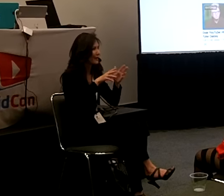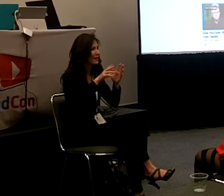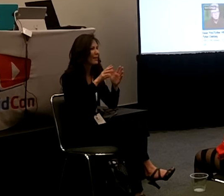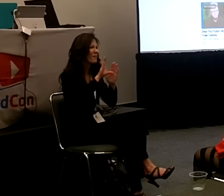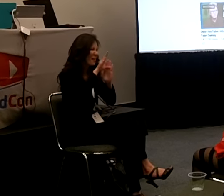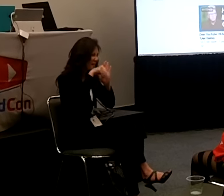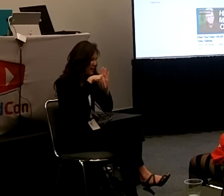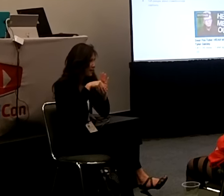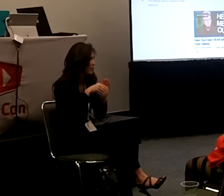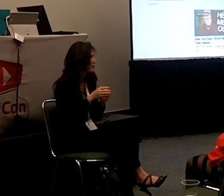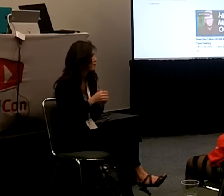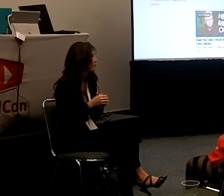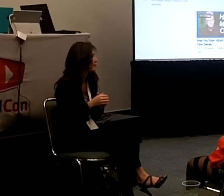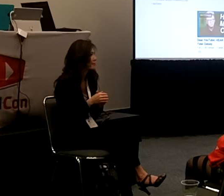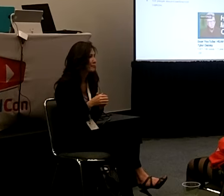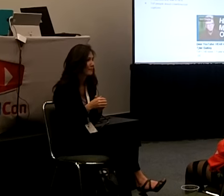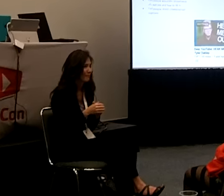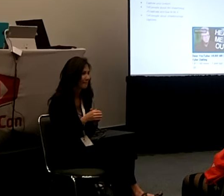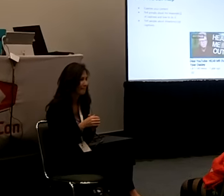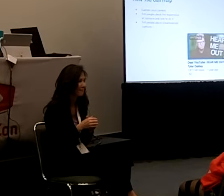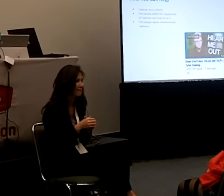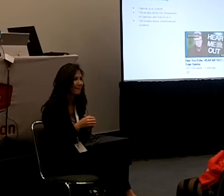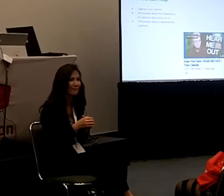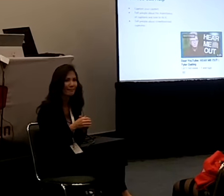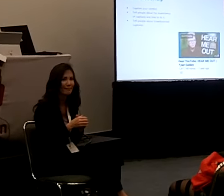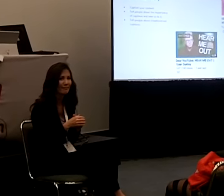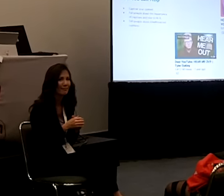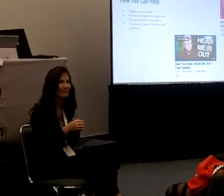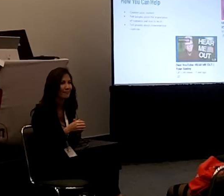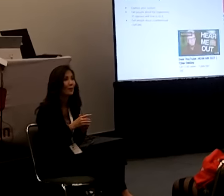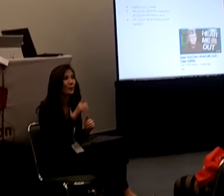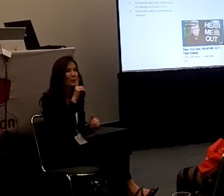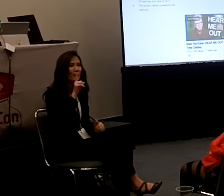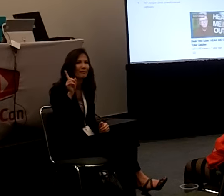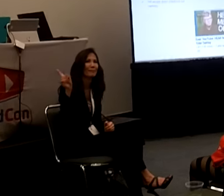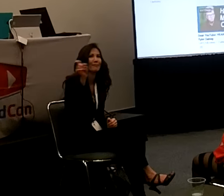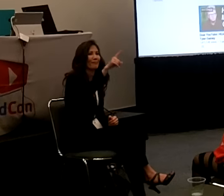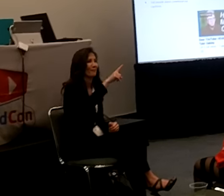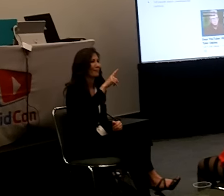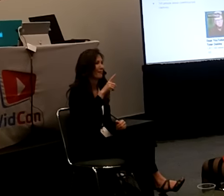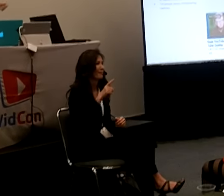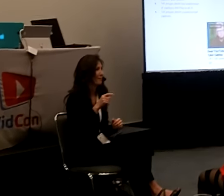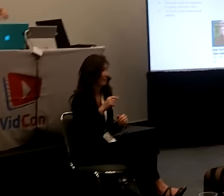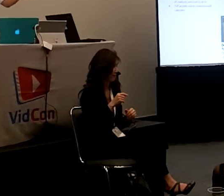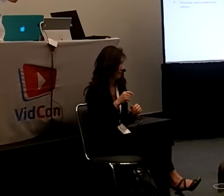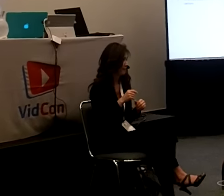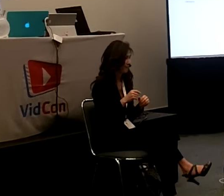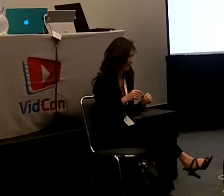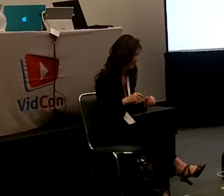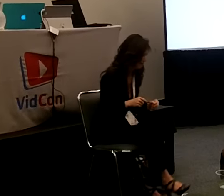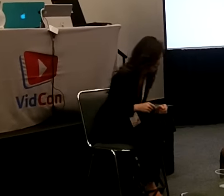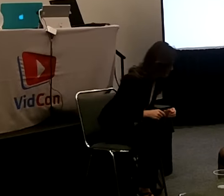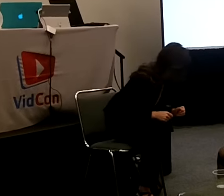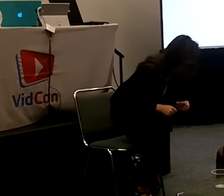So, two things - oh, here's a big question. How can I help? People go on Tumblr, they're like,